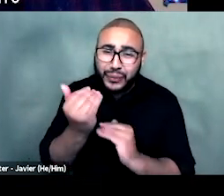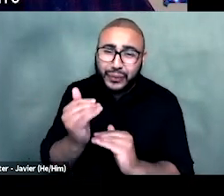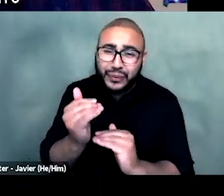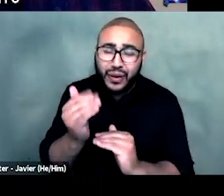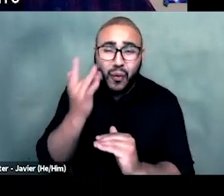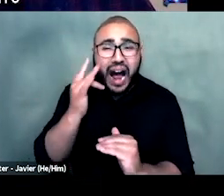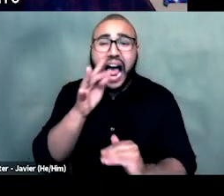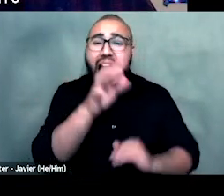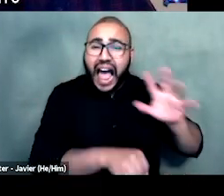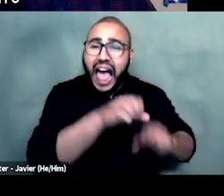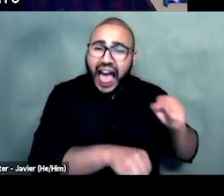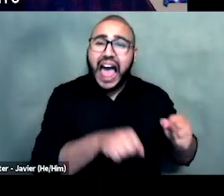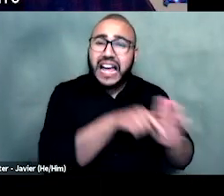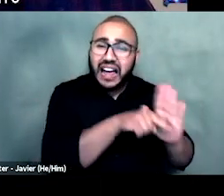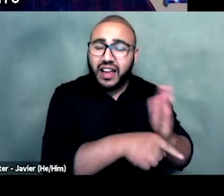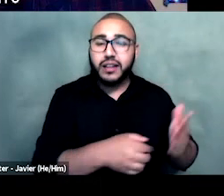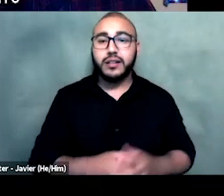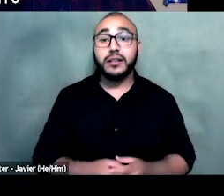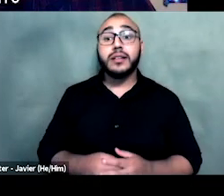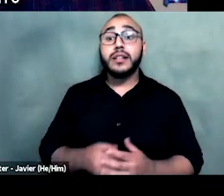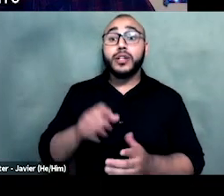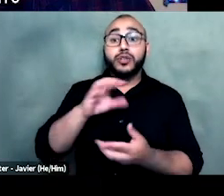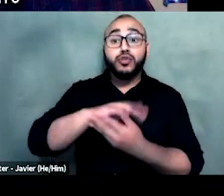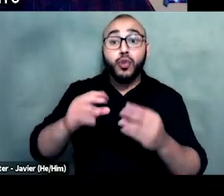there's stories of Native American resilience. There's stories of Native